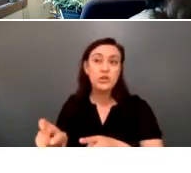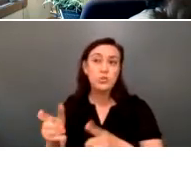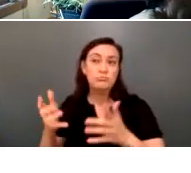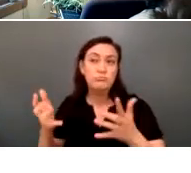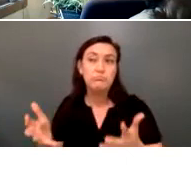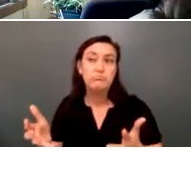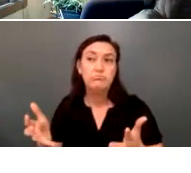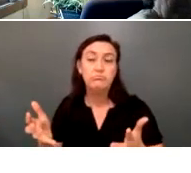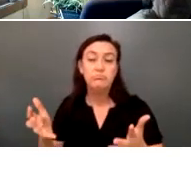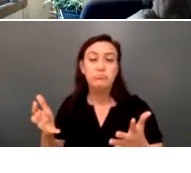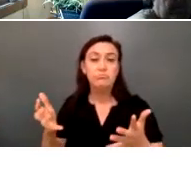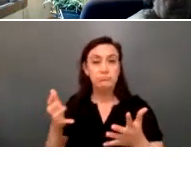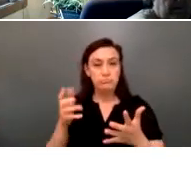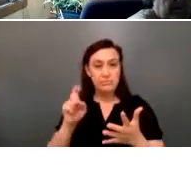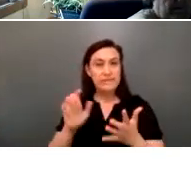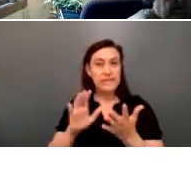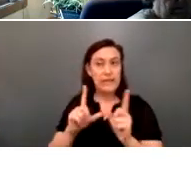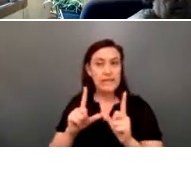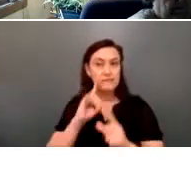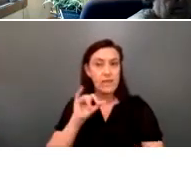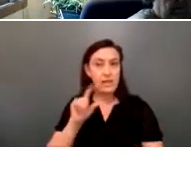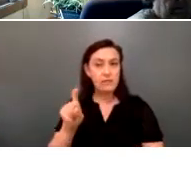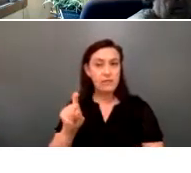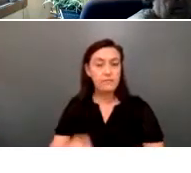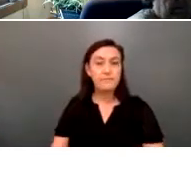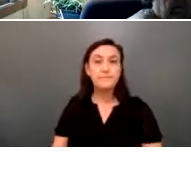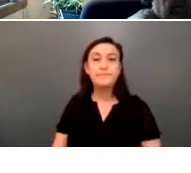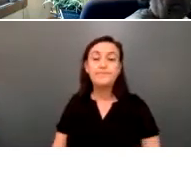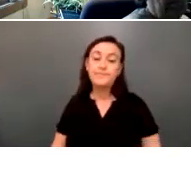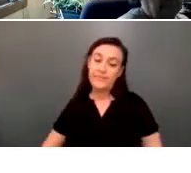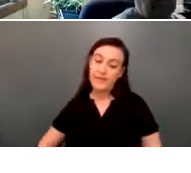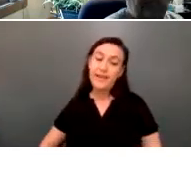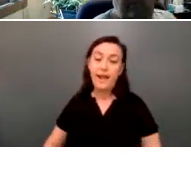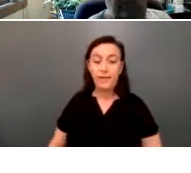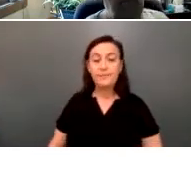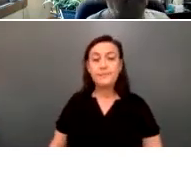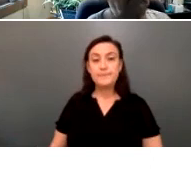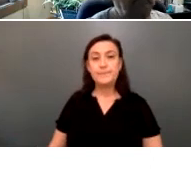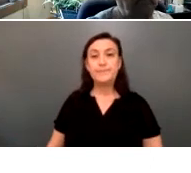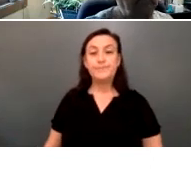to then be 245 D licensed. Yeah, this is a great. There's some important policy clarification here.